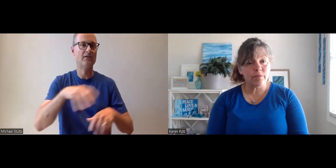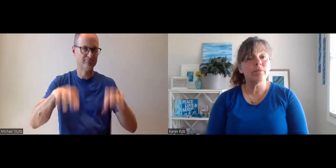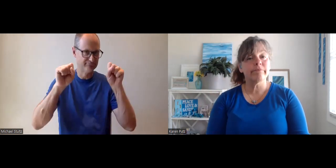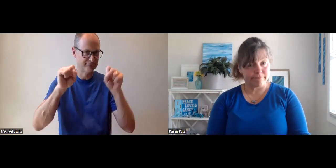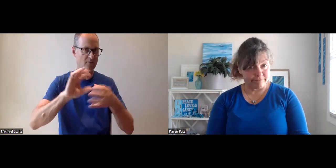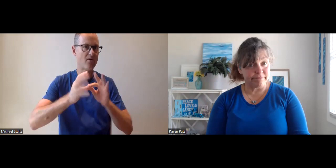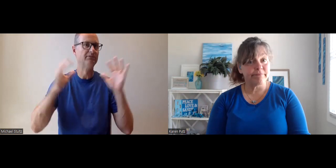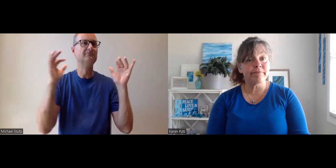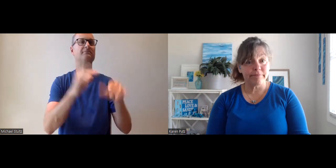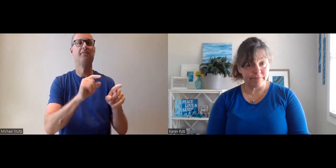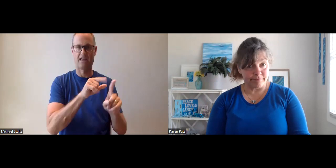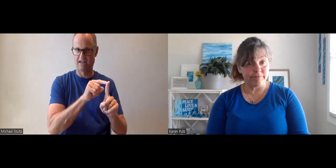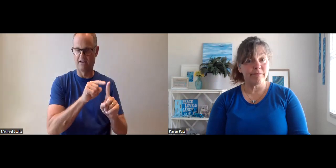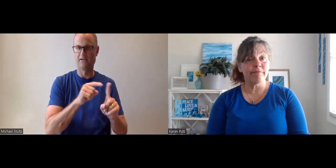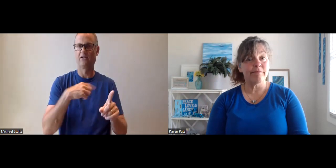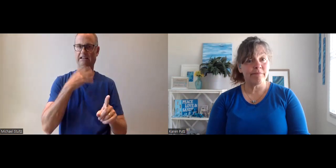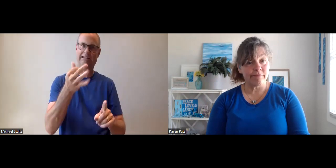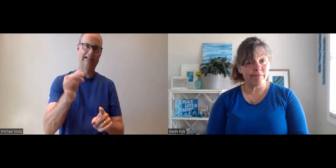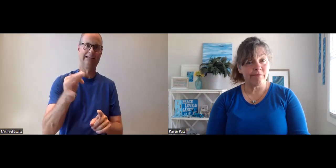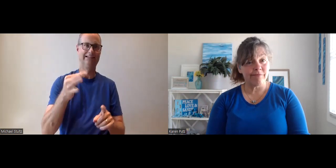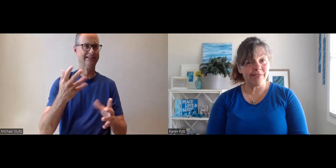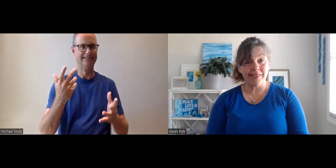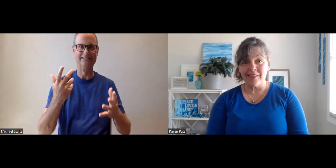I went to Los Angeles, California when I was 19 for Deaf Olympics.